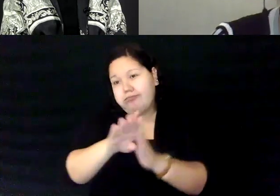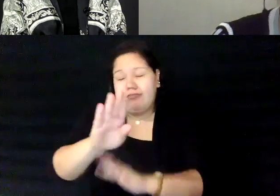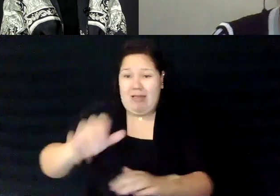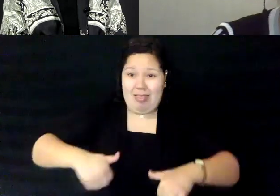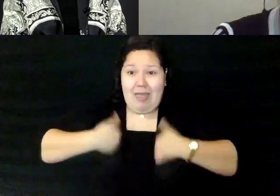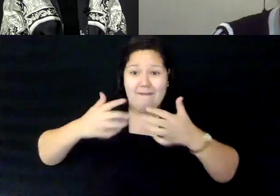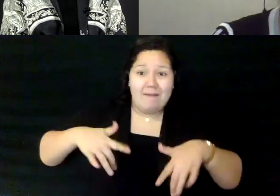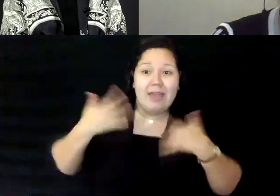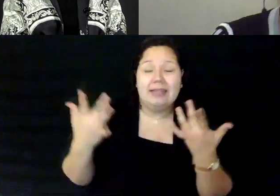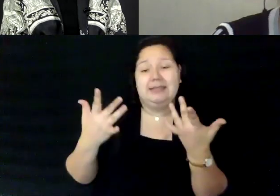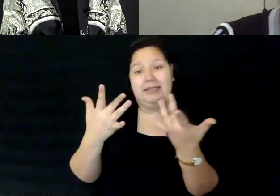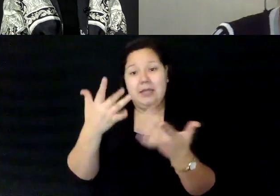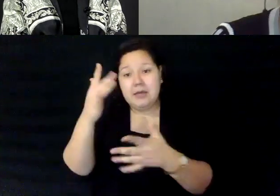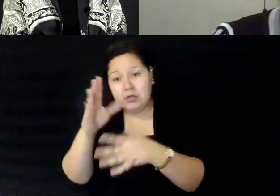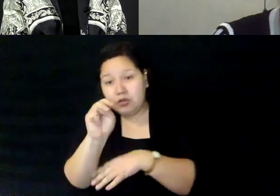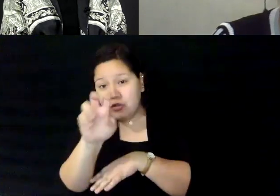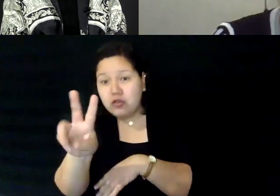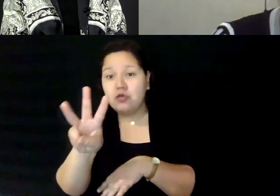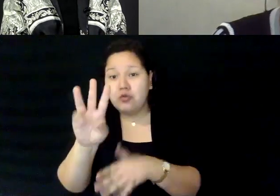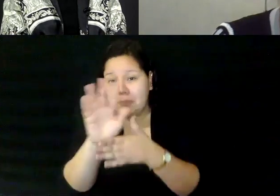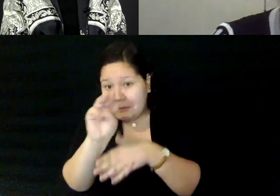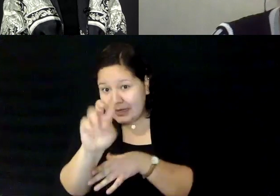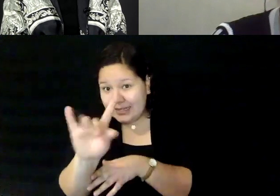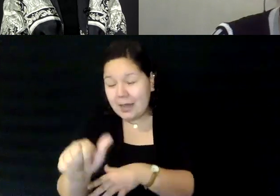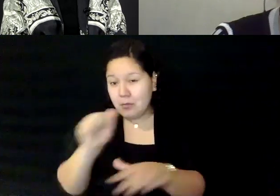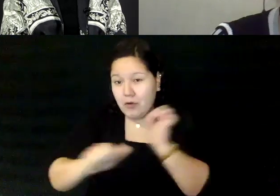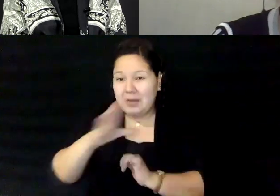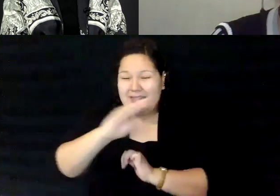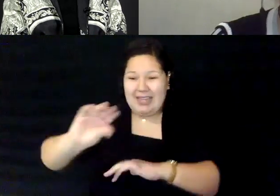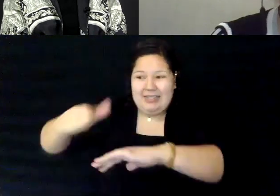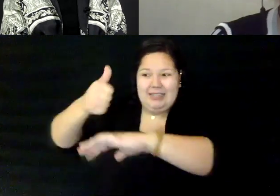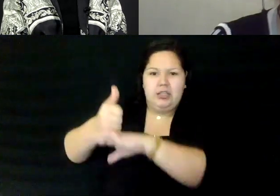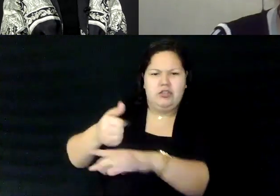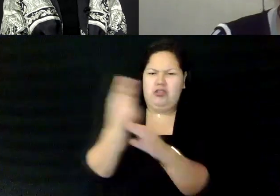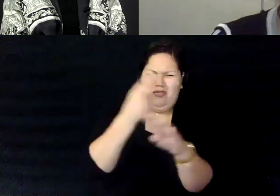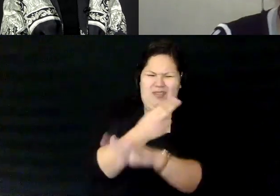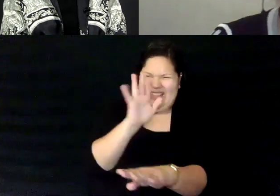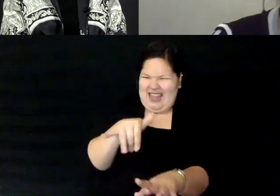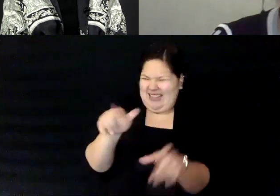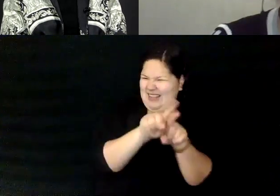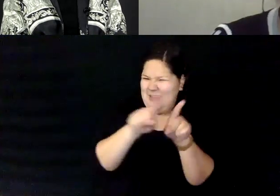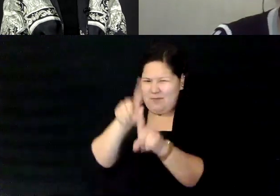media performance, and installation, where their art practices continue to coalesce and evolve.